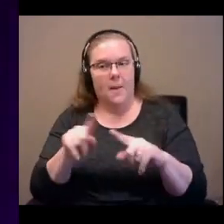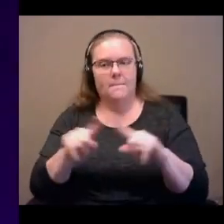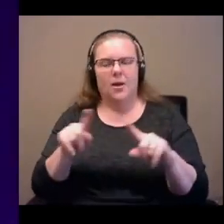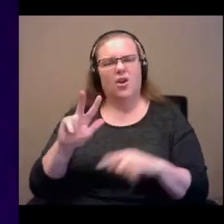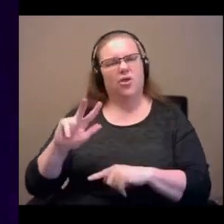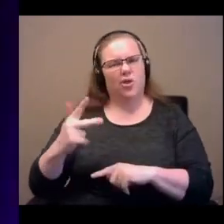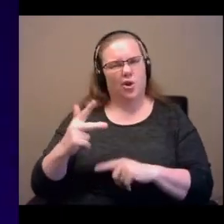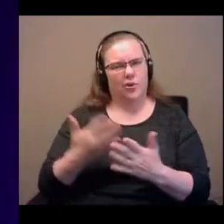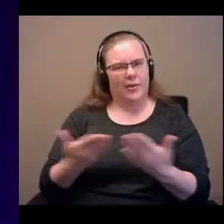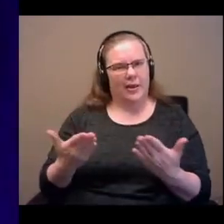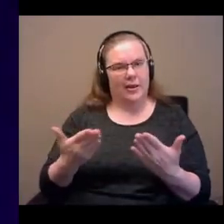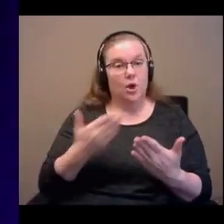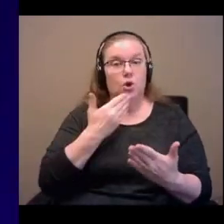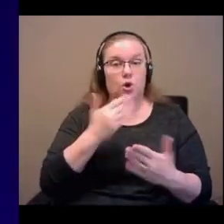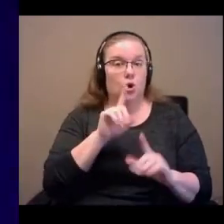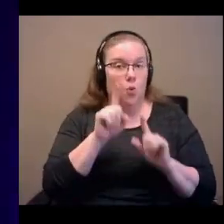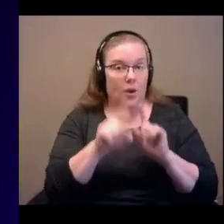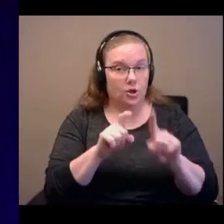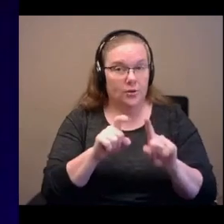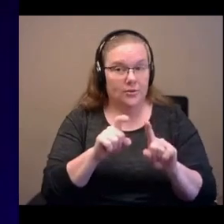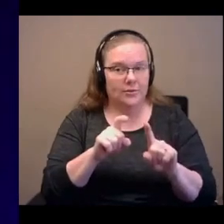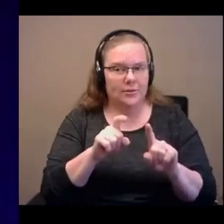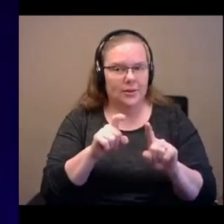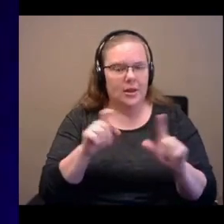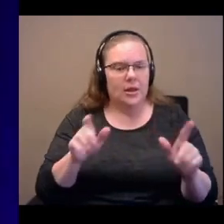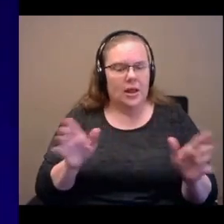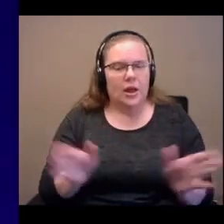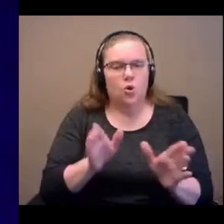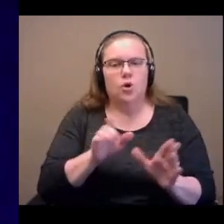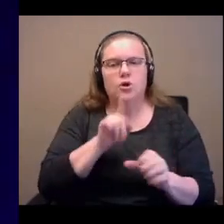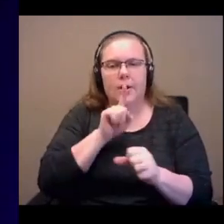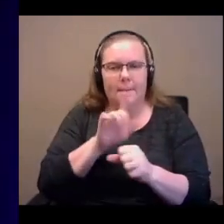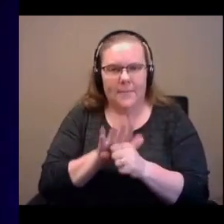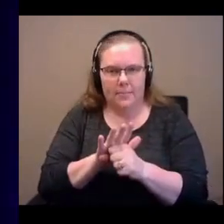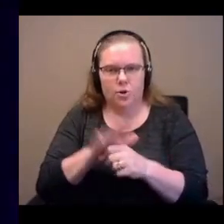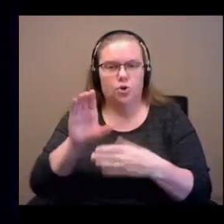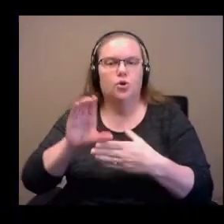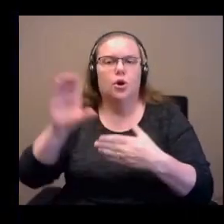questions. Encourage commitment to the conclusion. And what do I mean by that? Well, if the boss